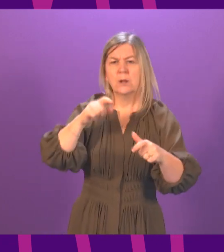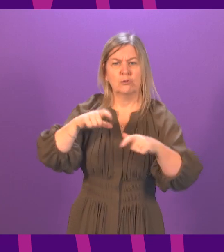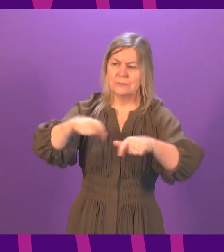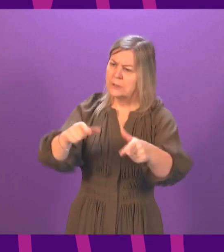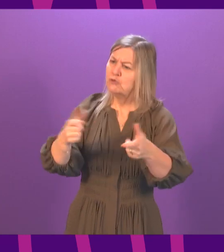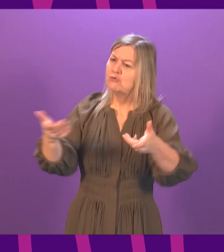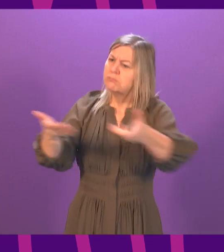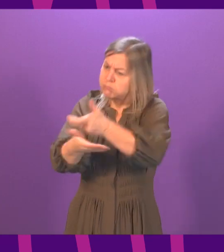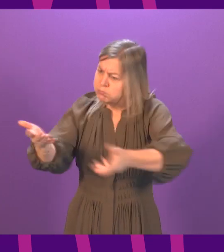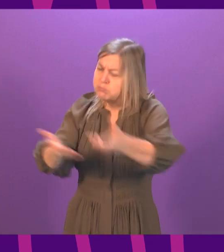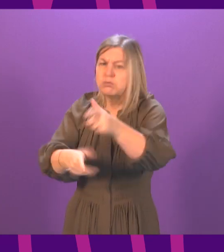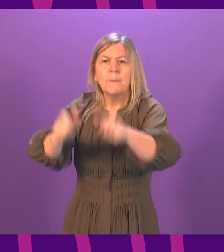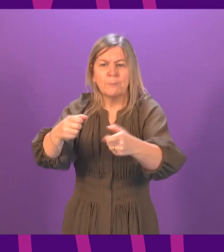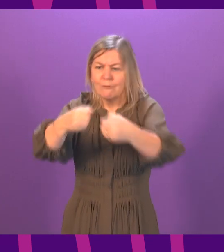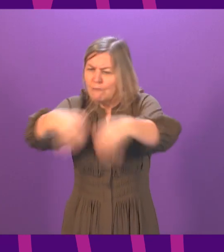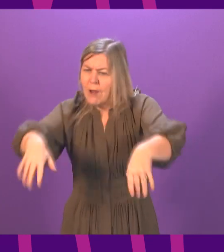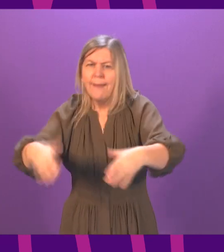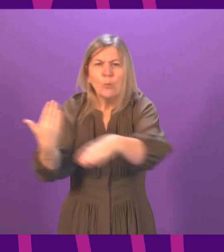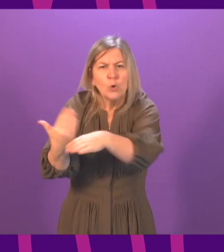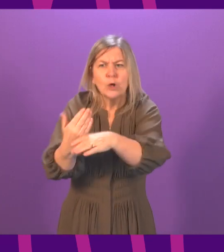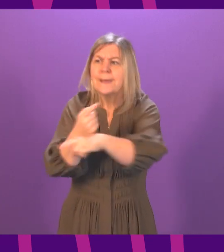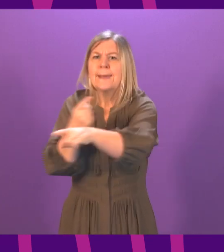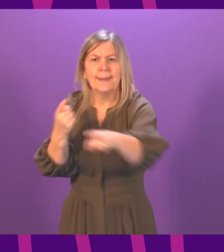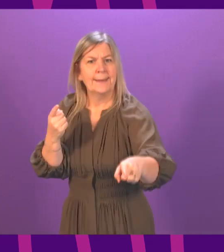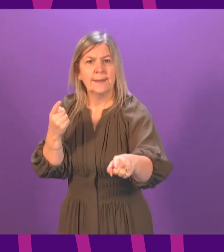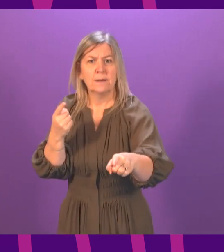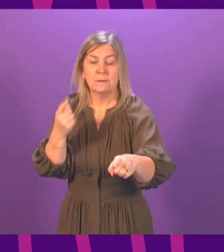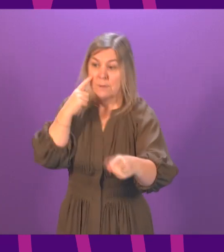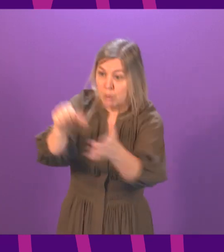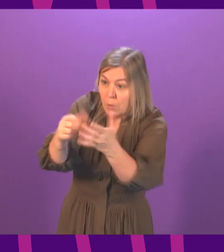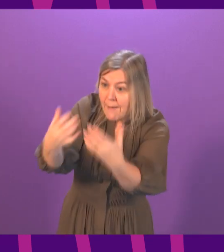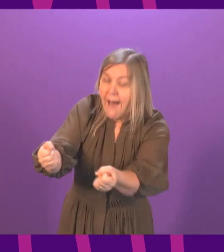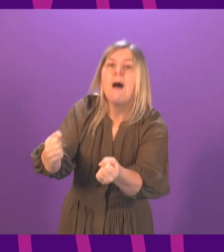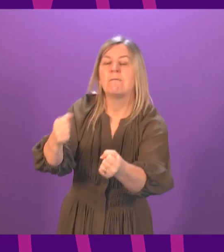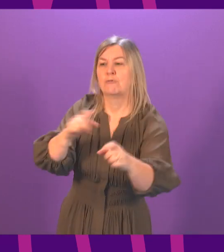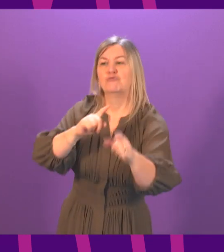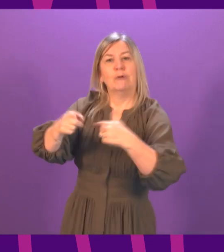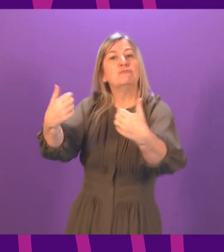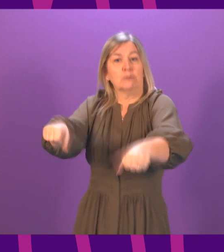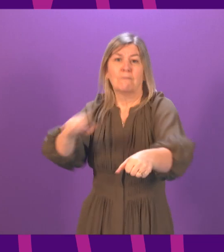there are problems that we need to overcome to ensure that the programme continues at pace.